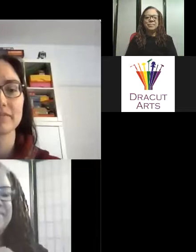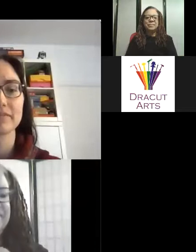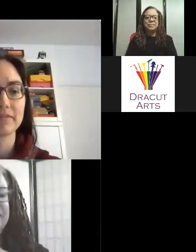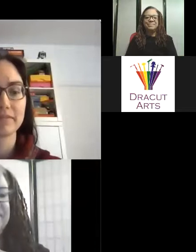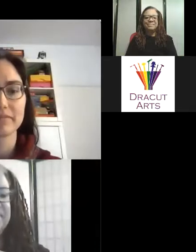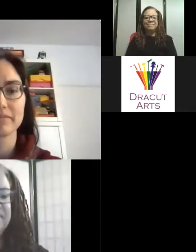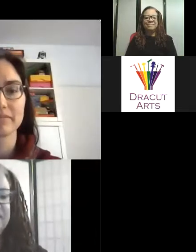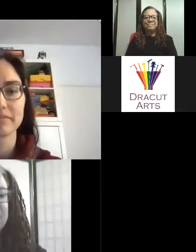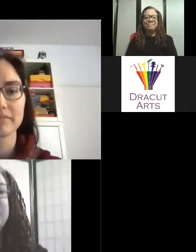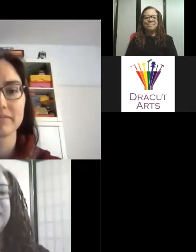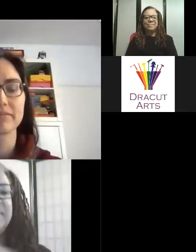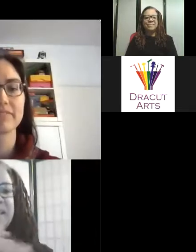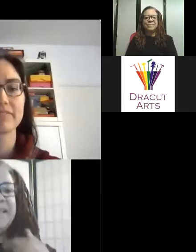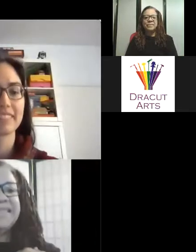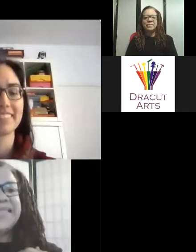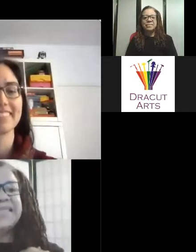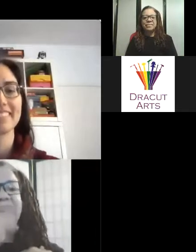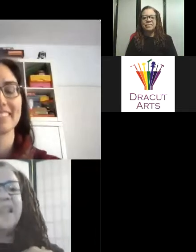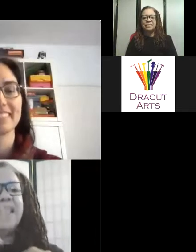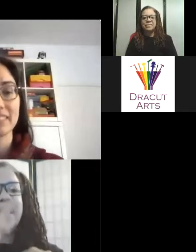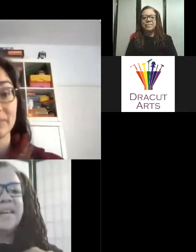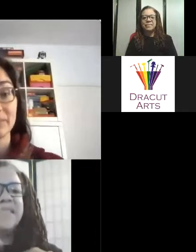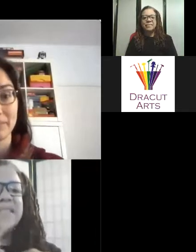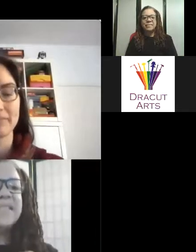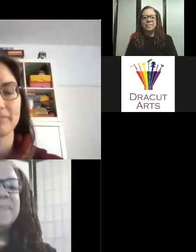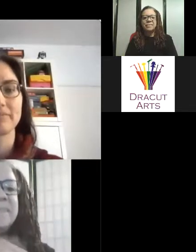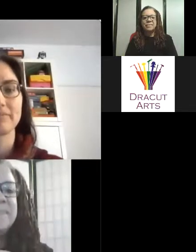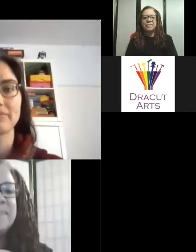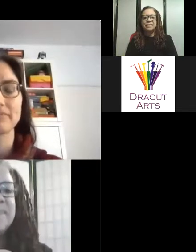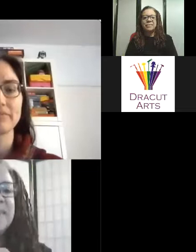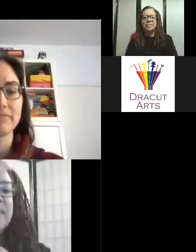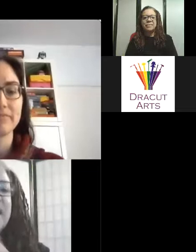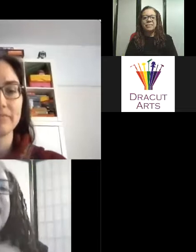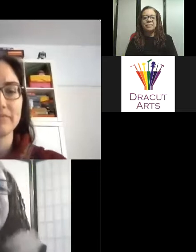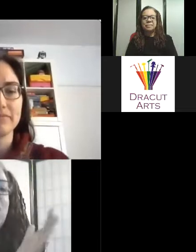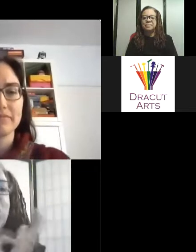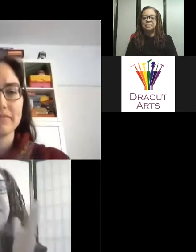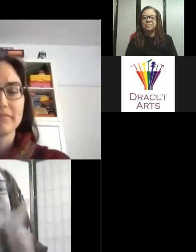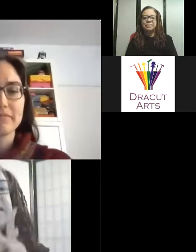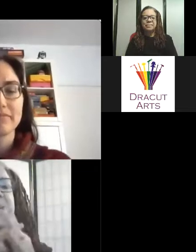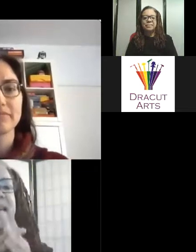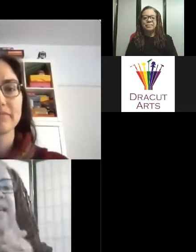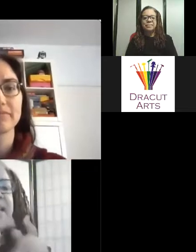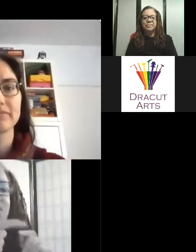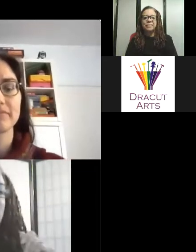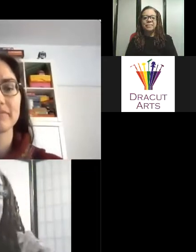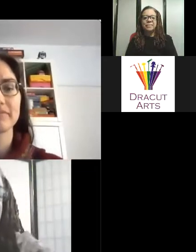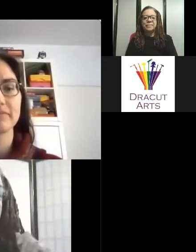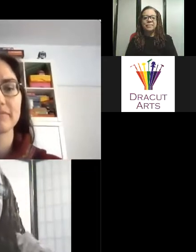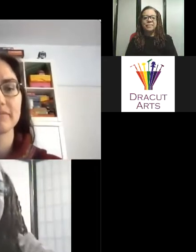Hi Marek, it's Liz. I'm just curious um, so I noticed at the very beginning um, you said that uh Freeman probably